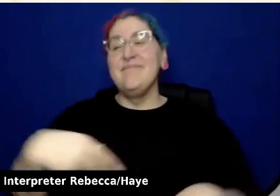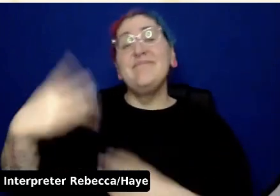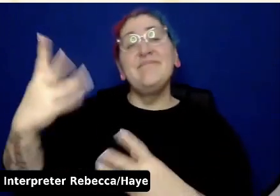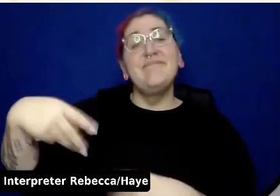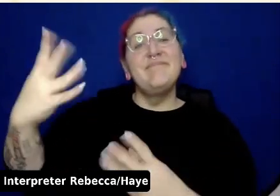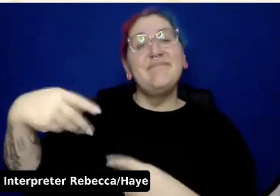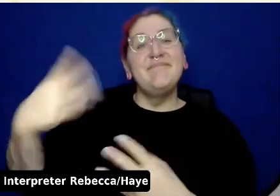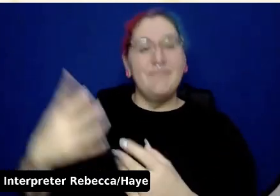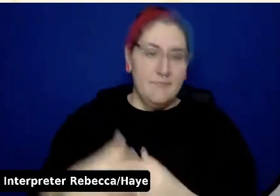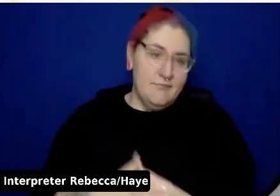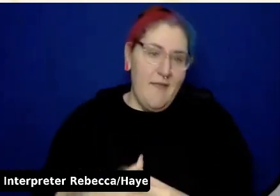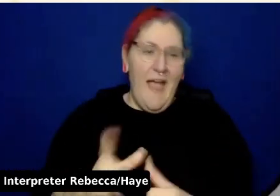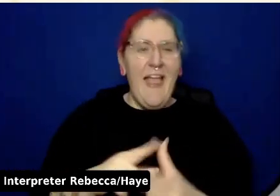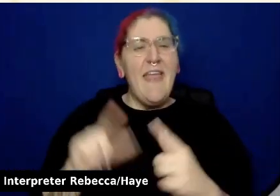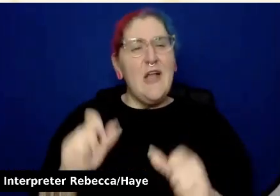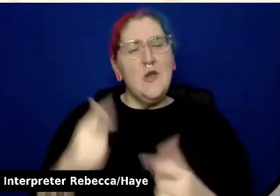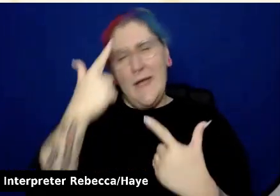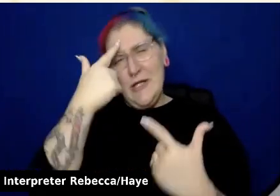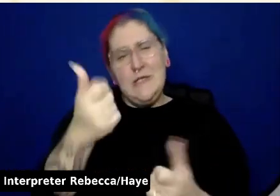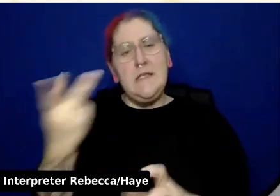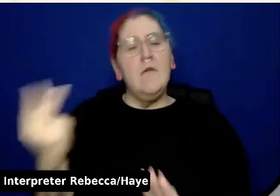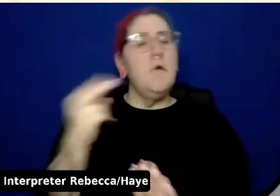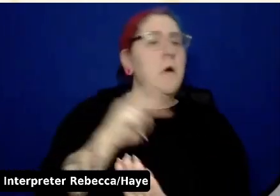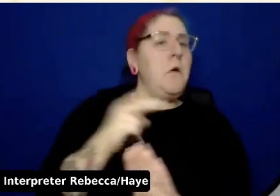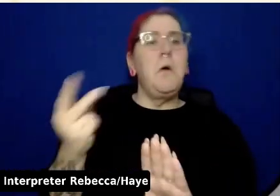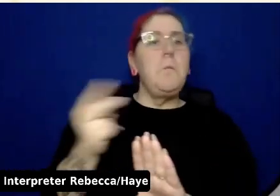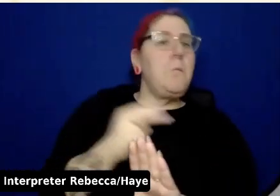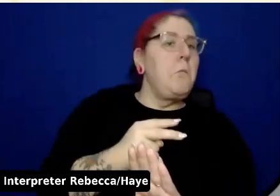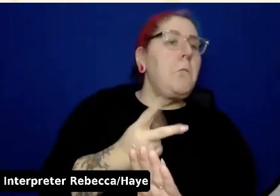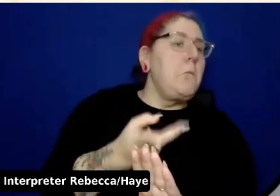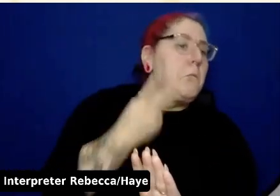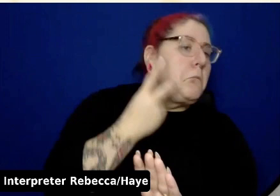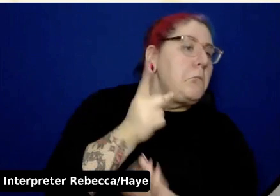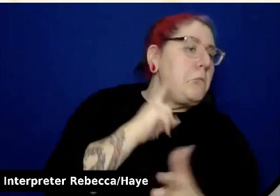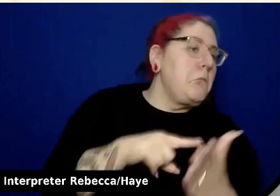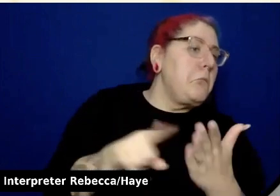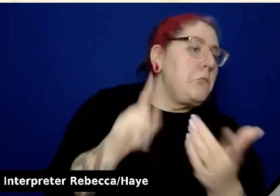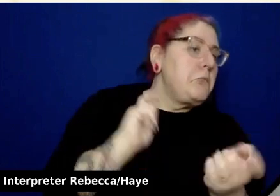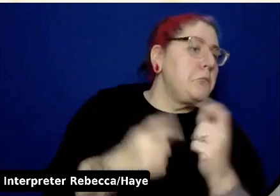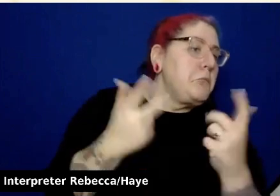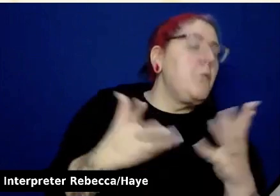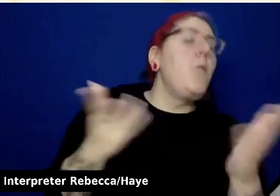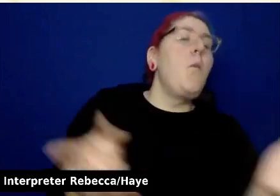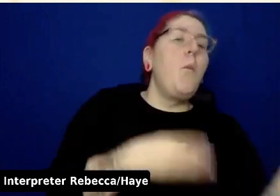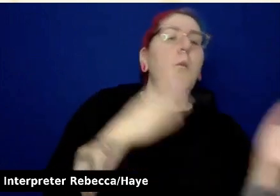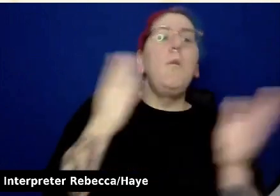Now come to roles. ARIA roles set some expectations. So choosing a role is very crucial.